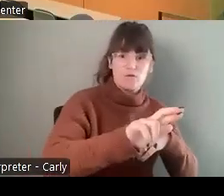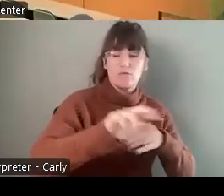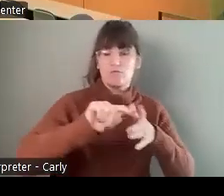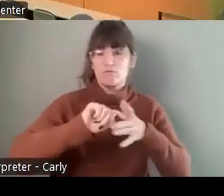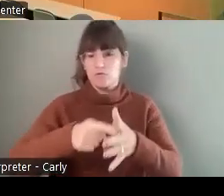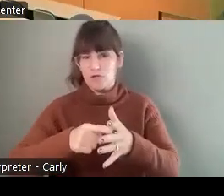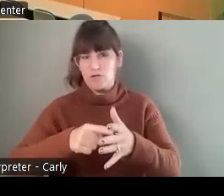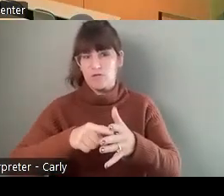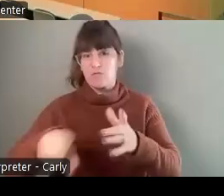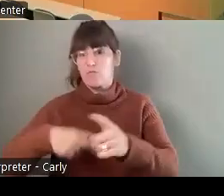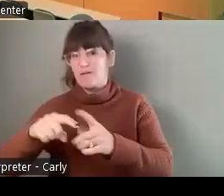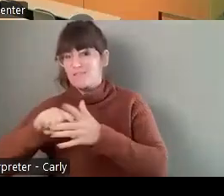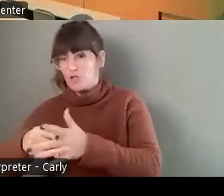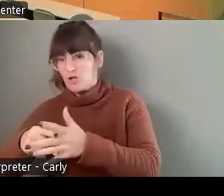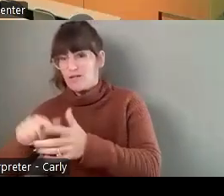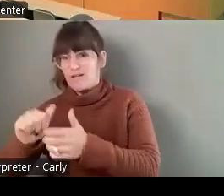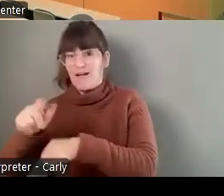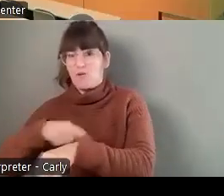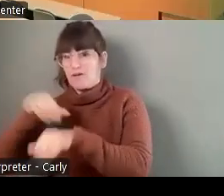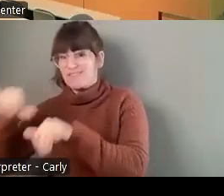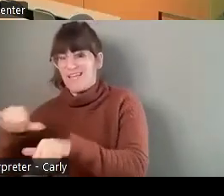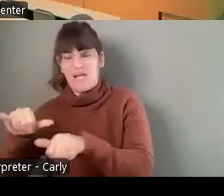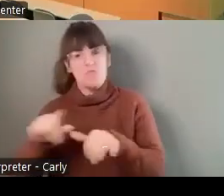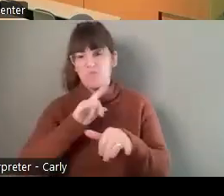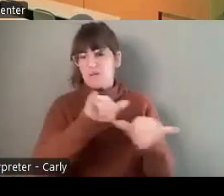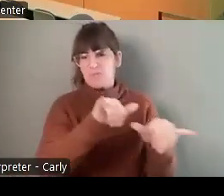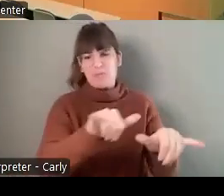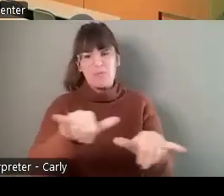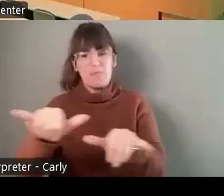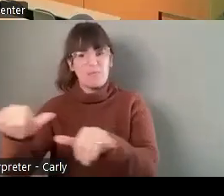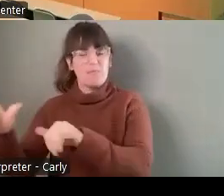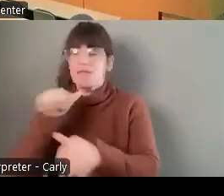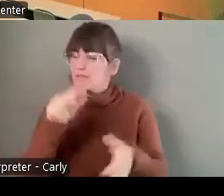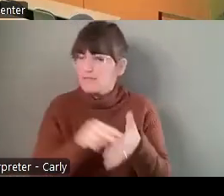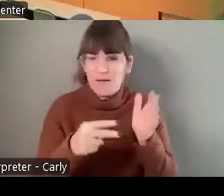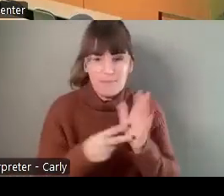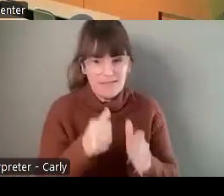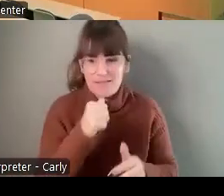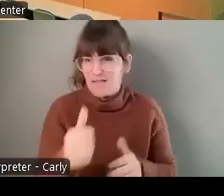of stay there was not any significant differences which doesn't mean it's not a problem. It speaks